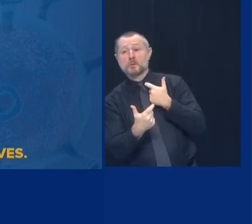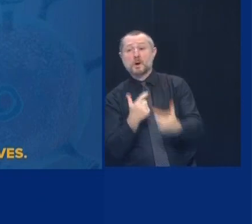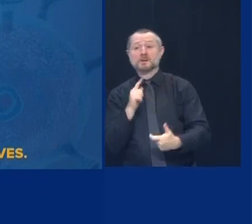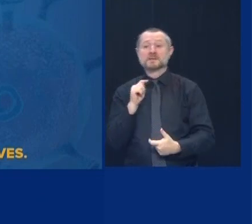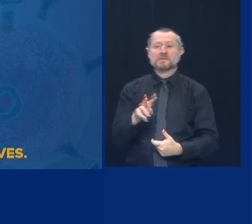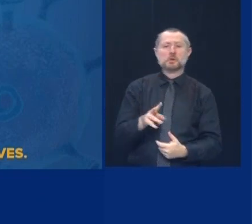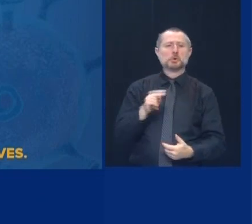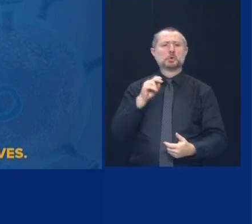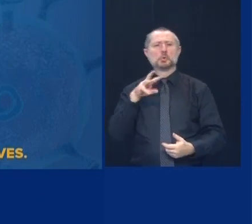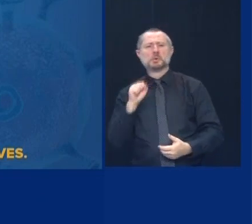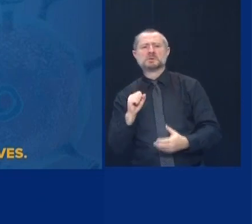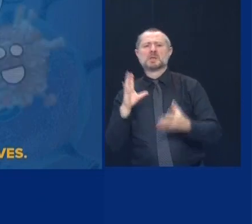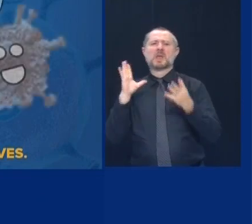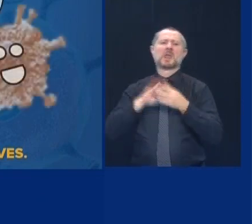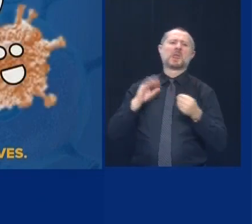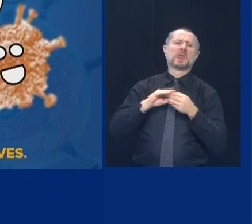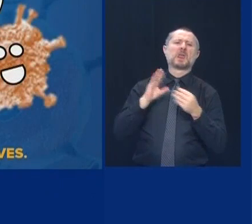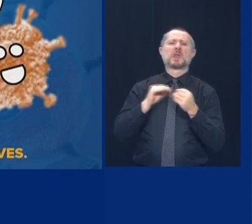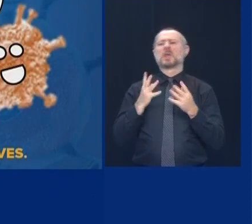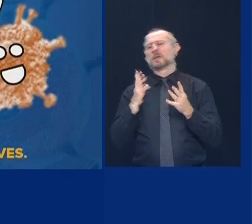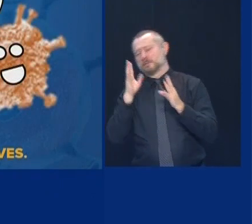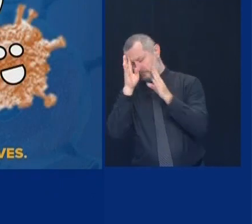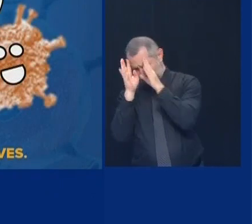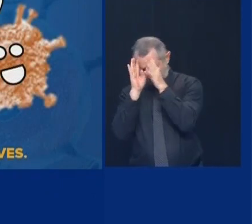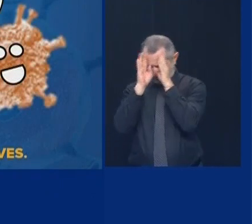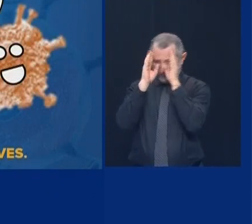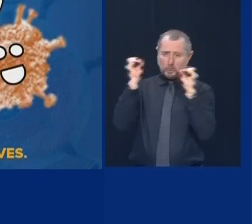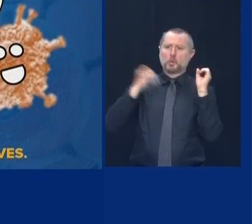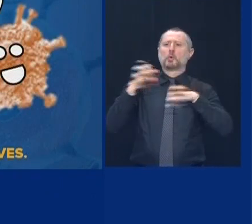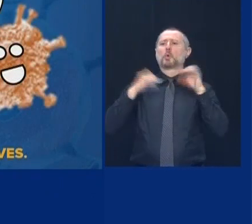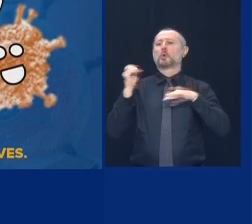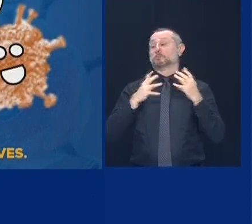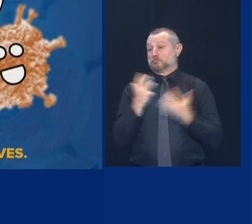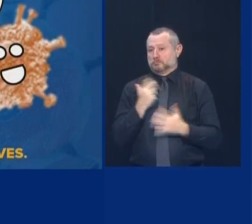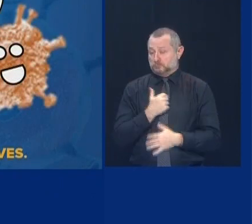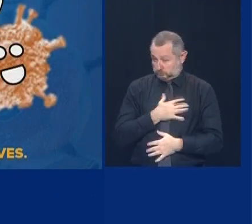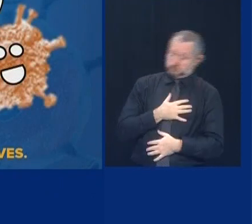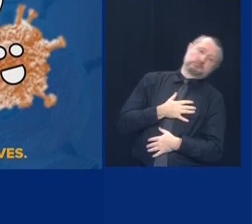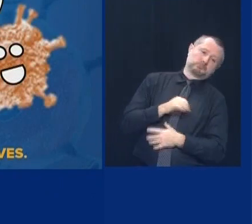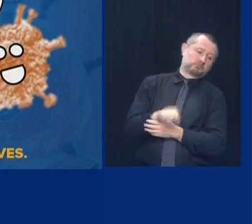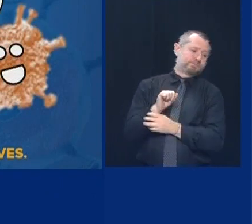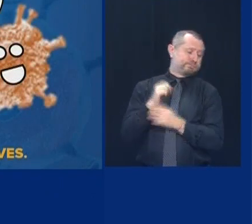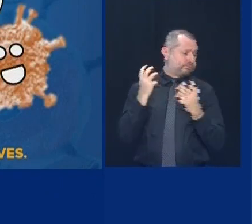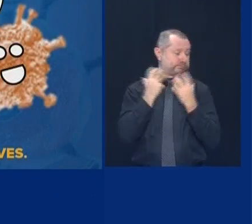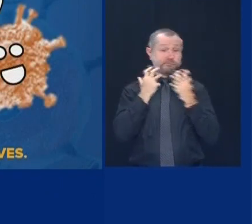THIS IS THE CHALLENGING PERIOD. COVID. I LISTENING TO THElpe1 TALKING